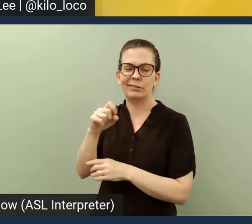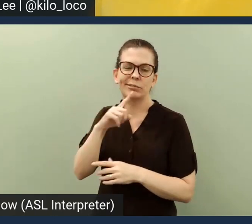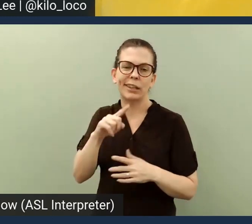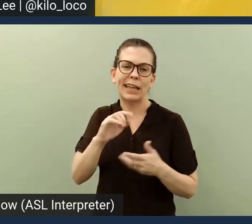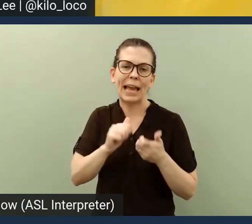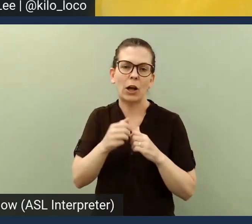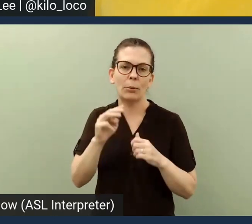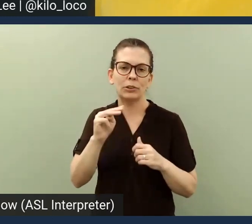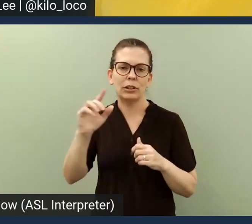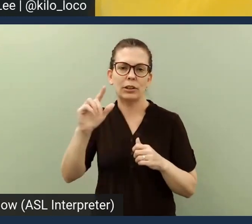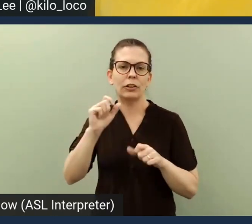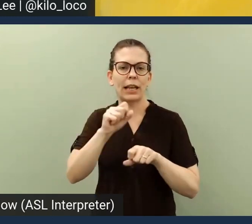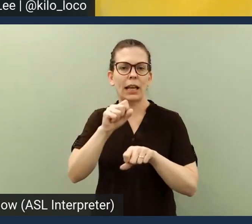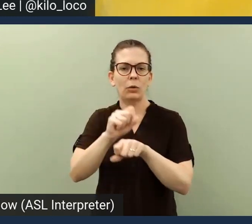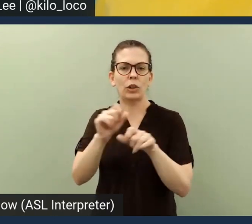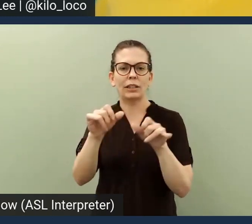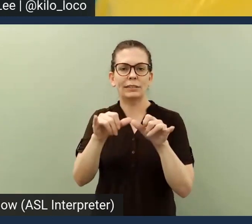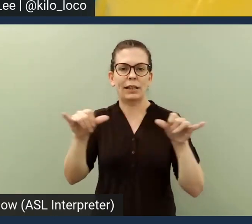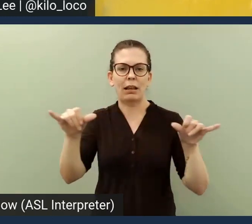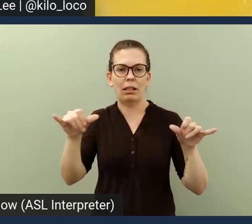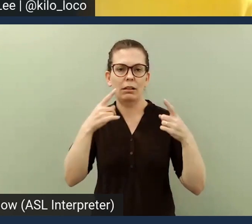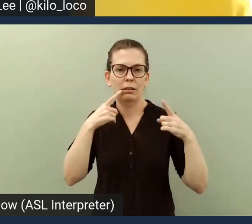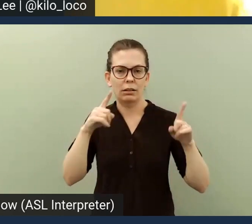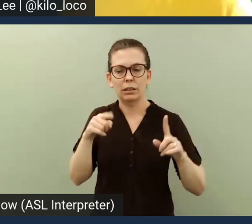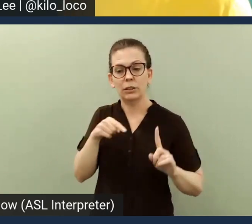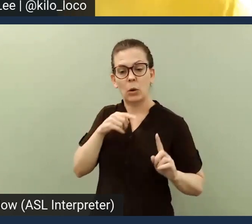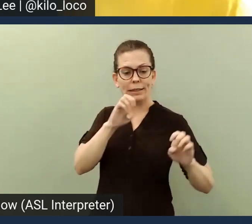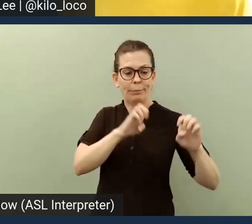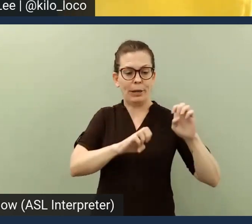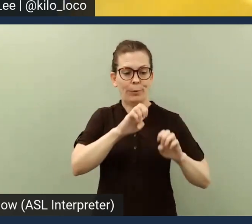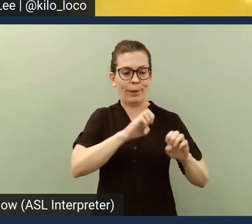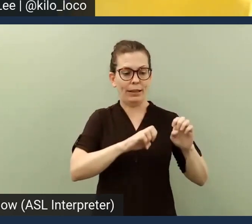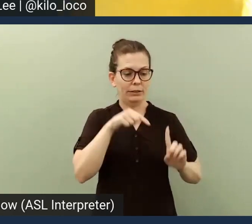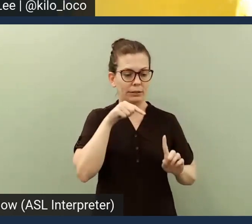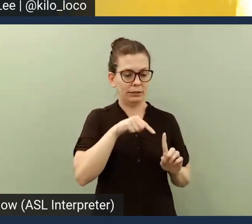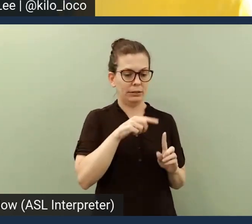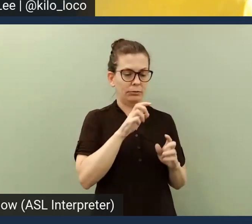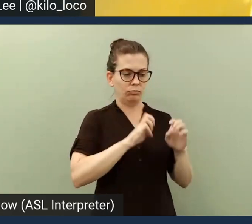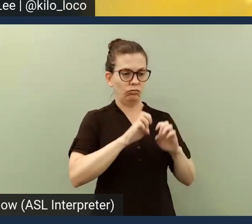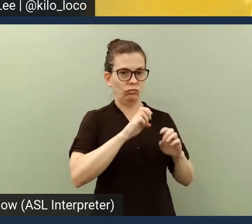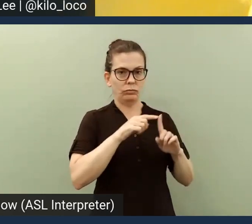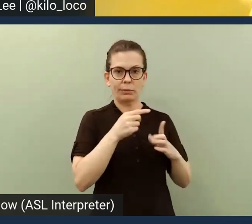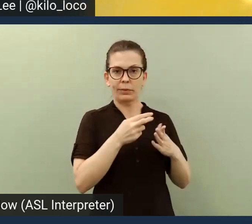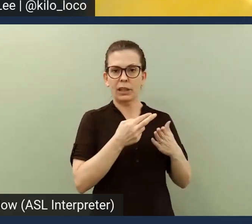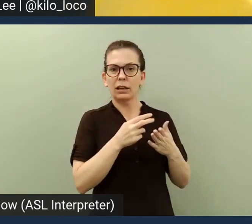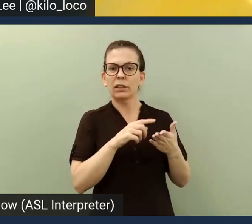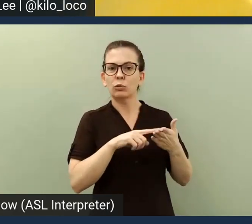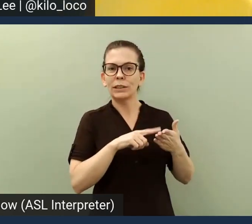at scale, so how do you take experiments that you're doing in a research setting or a lab setting,